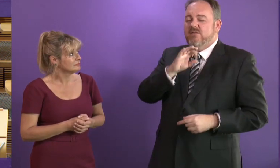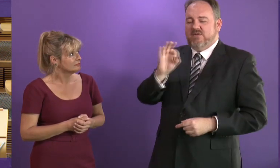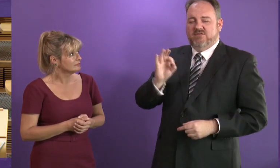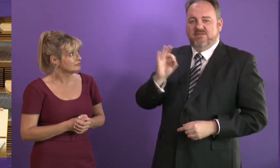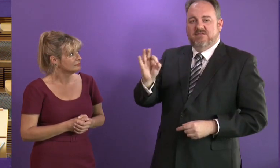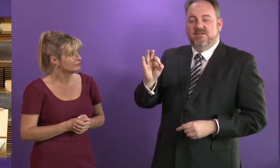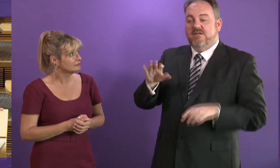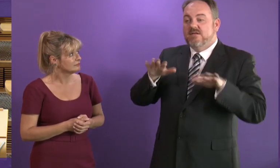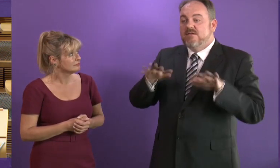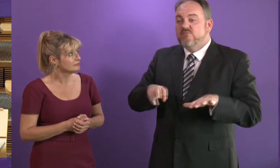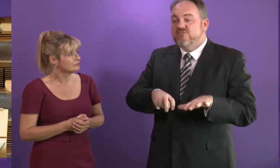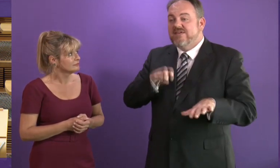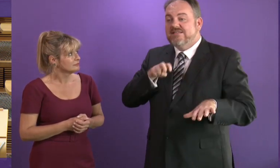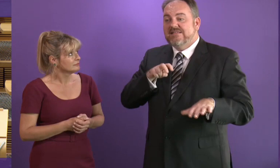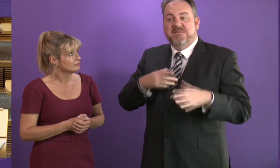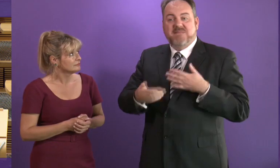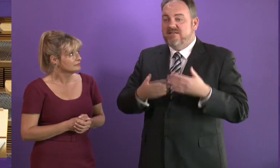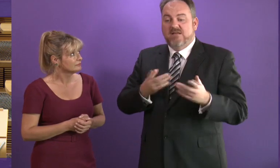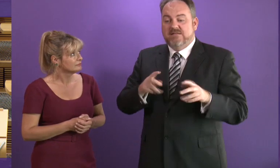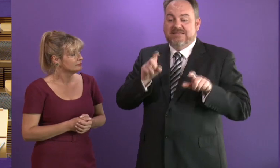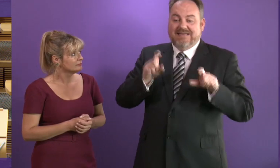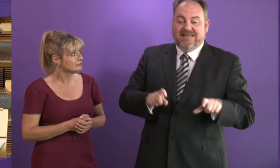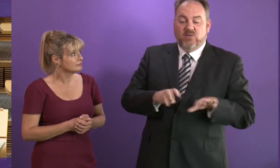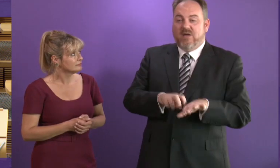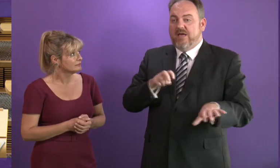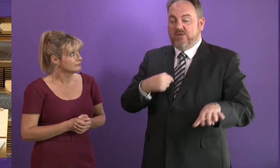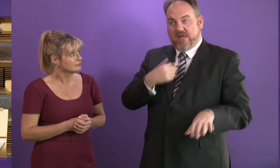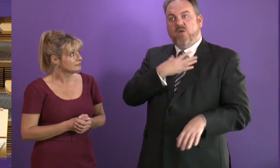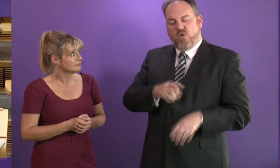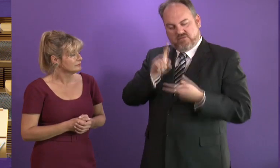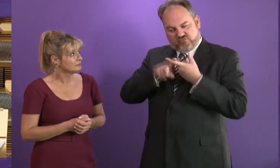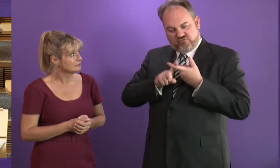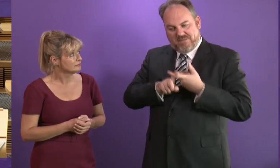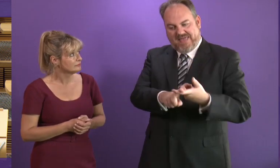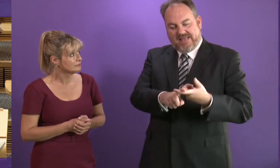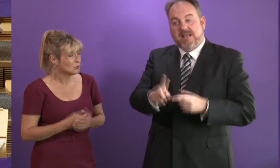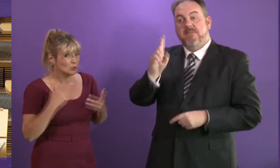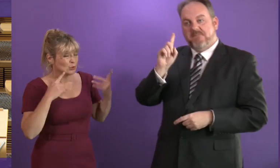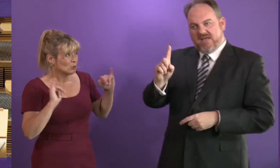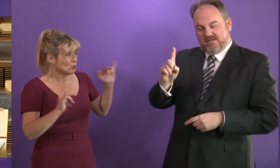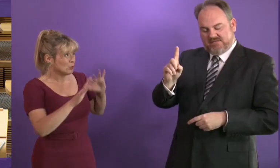that we should remain—the Scottish Government must promise to keep that £90 million invested